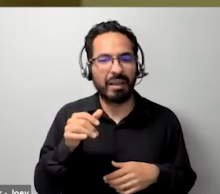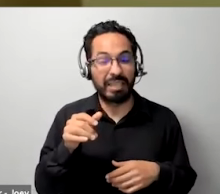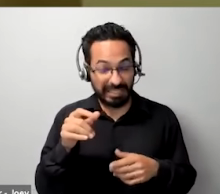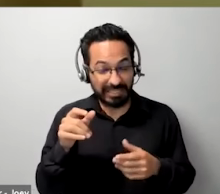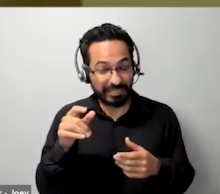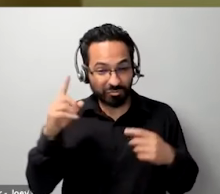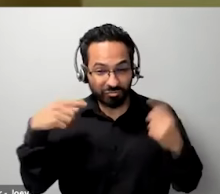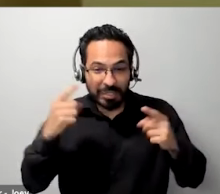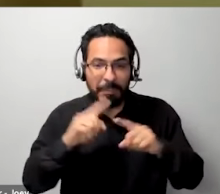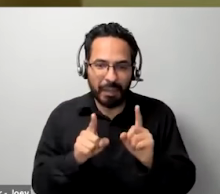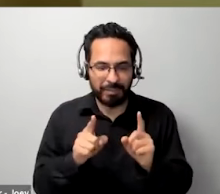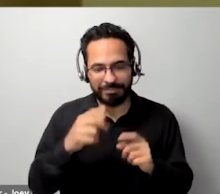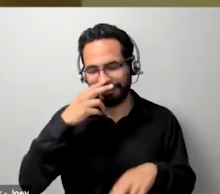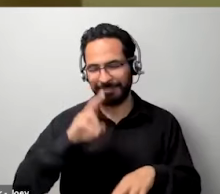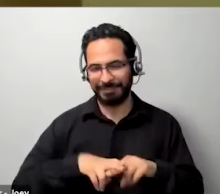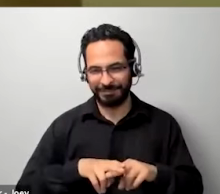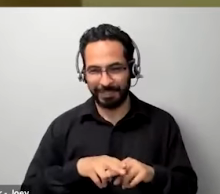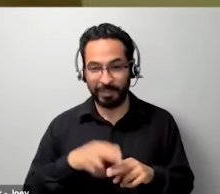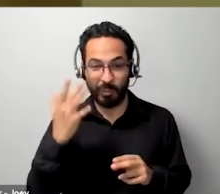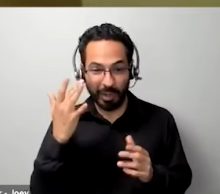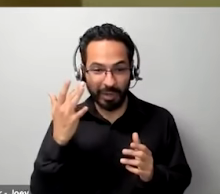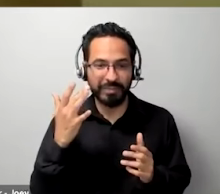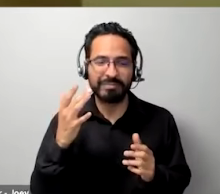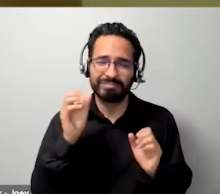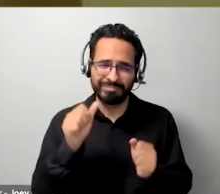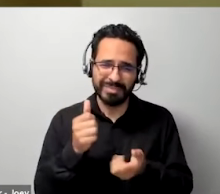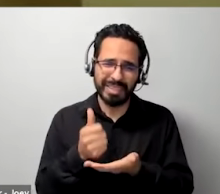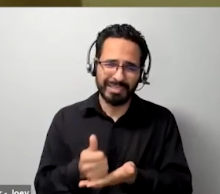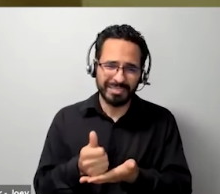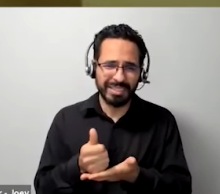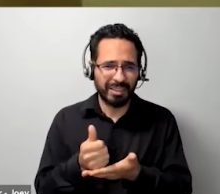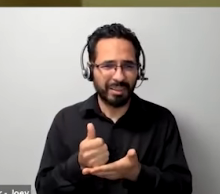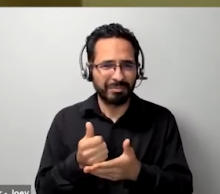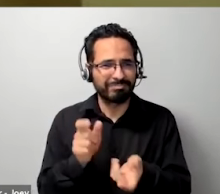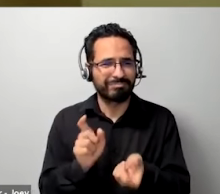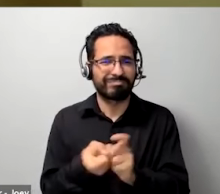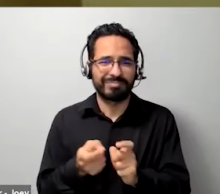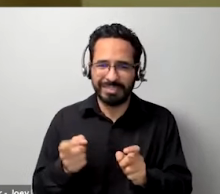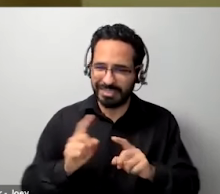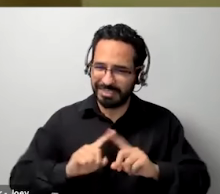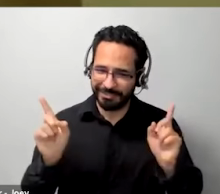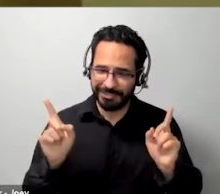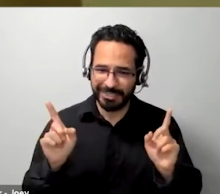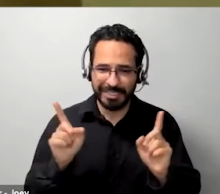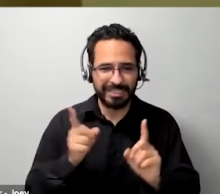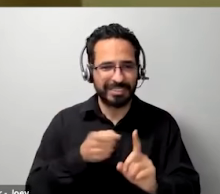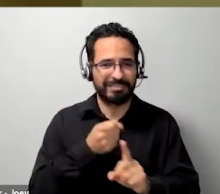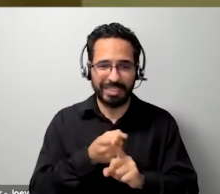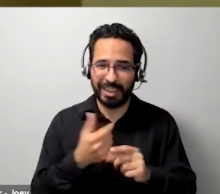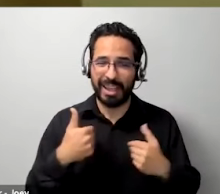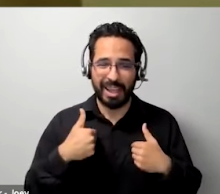because you're able to help make a difference. And I have the ability to really influence a lot of people